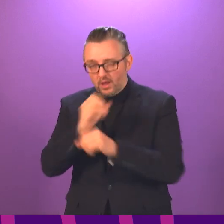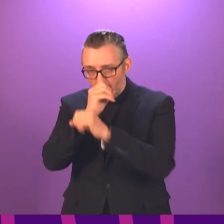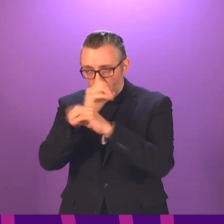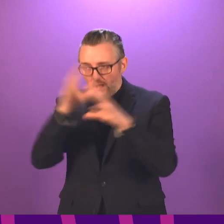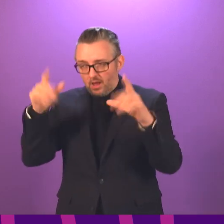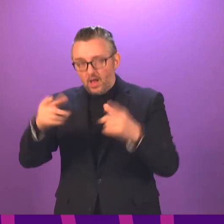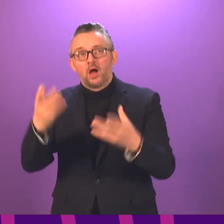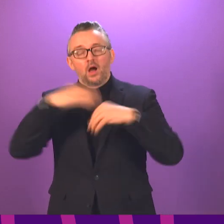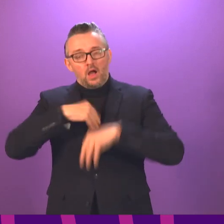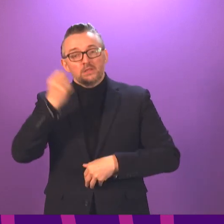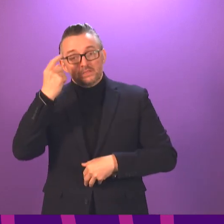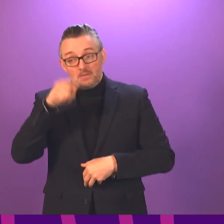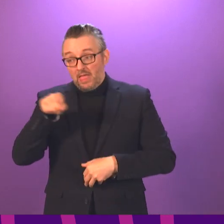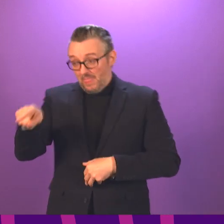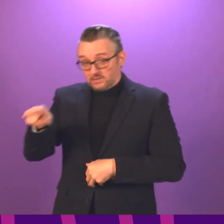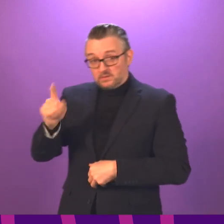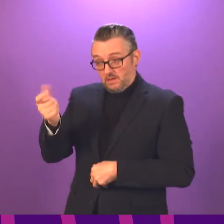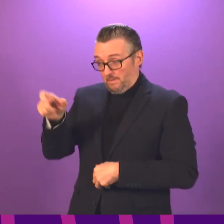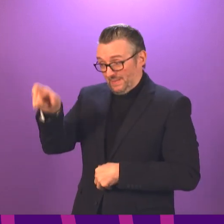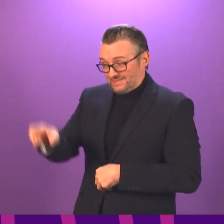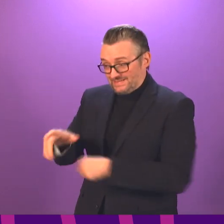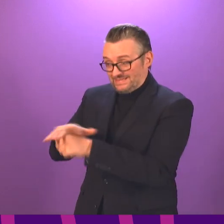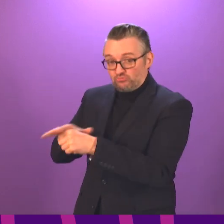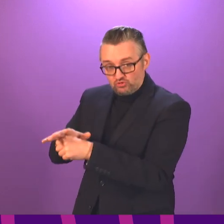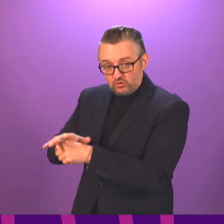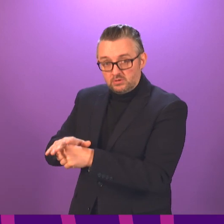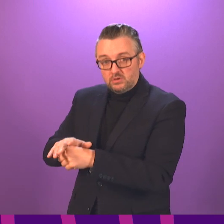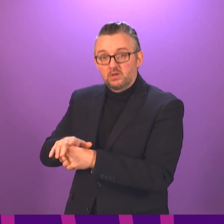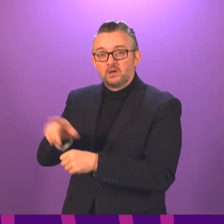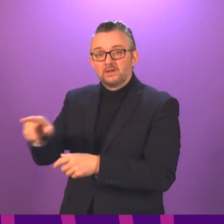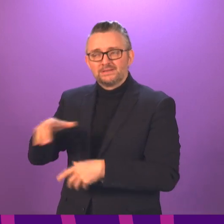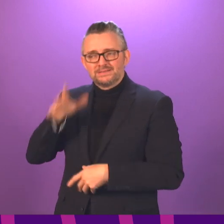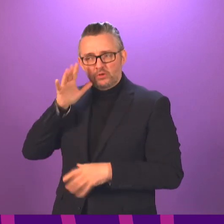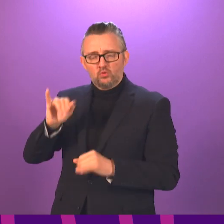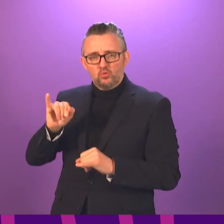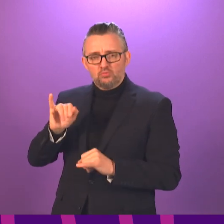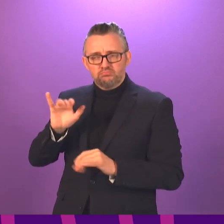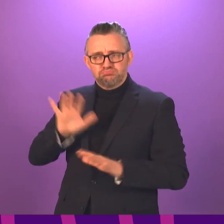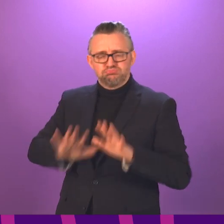The circumstances of Michelle Ballantyne’s constituent sound very distressing. I have